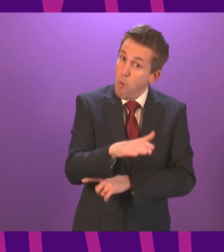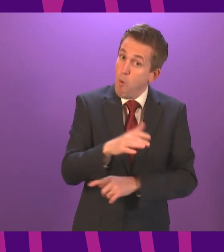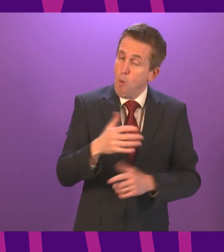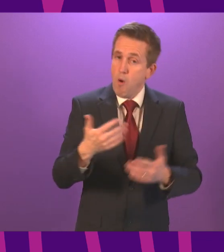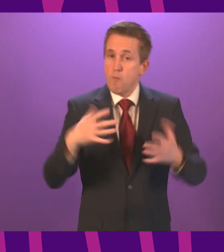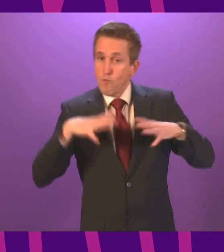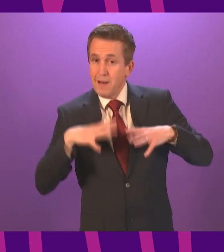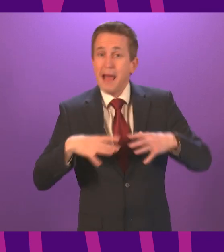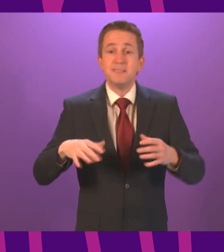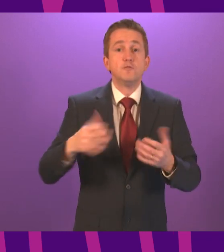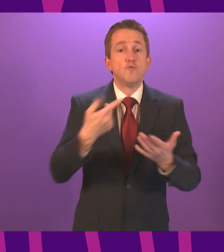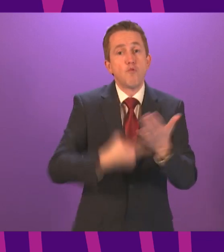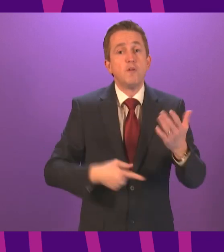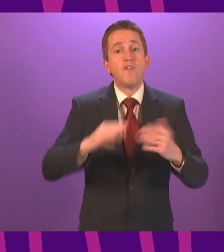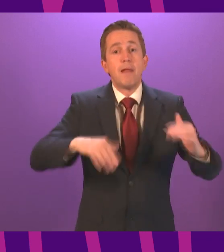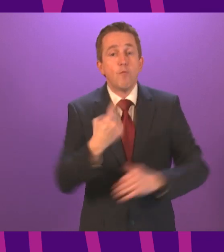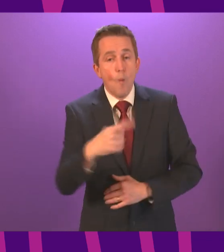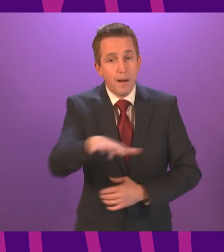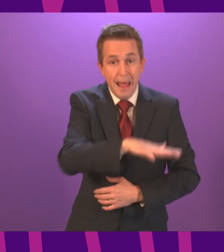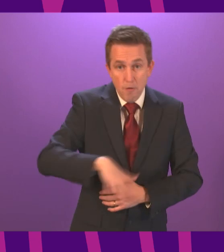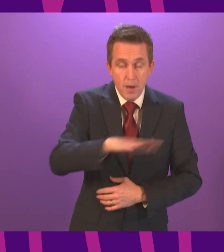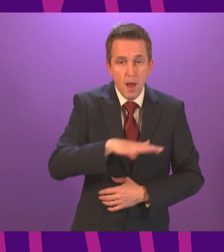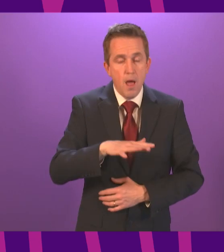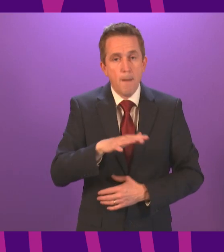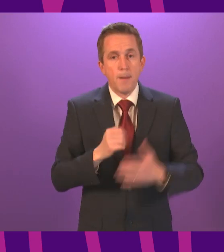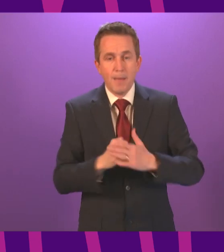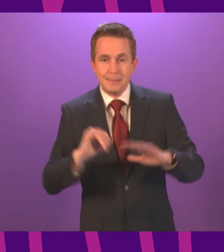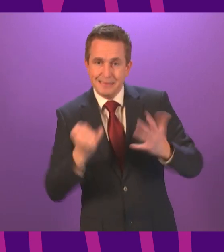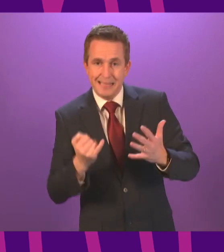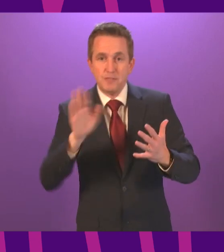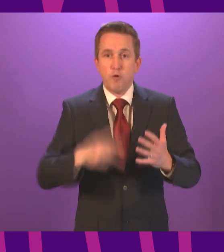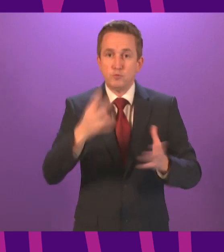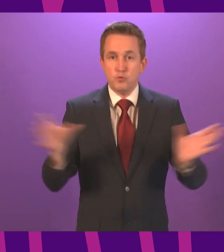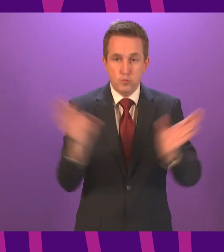the basic rule remains six from two. Of course, travel restrictions continue to be vital,